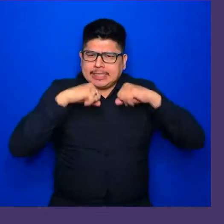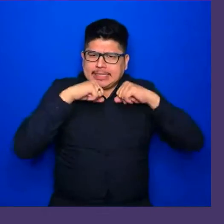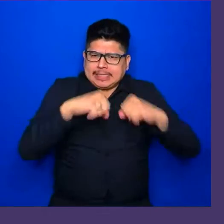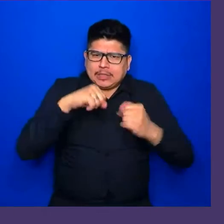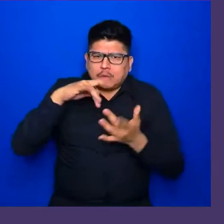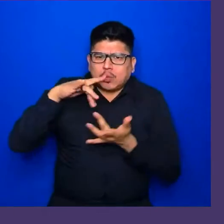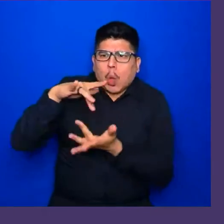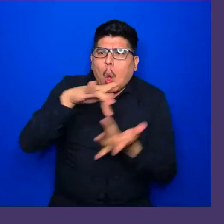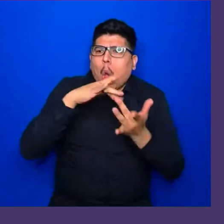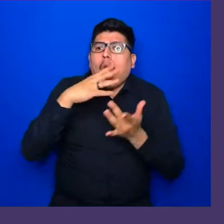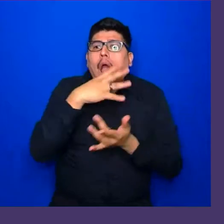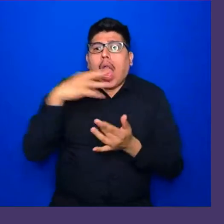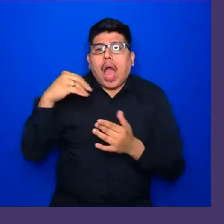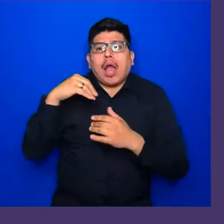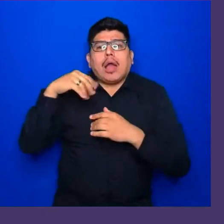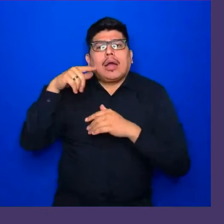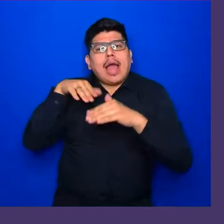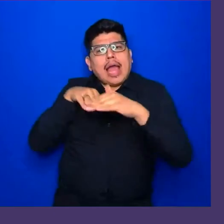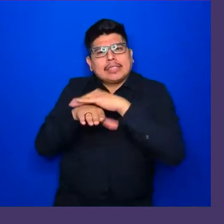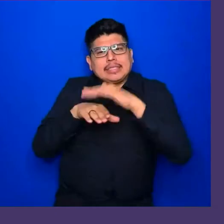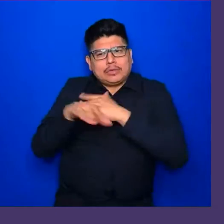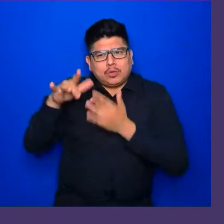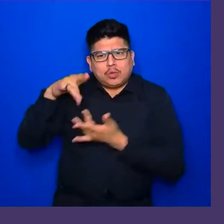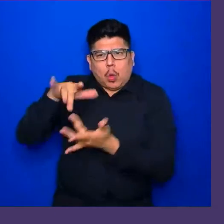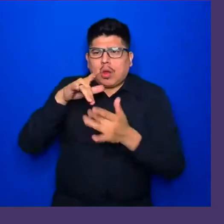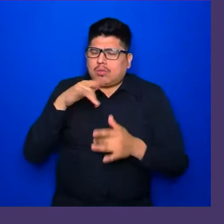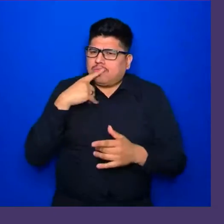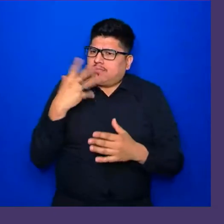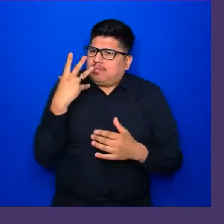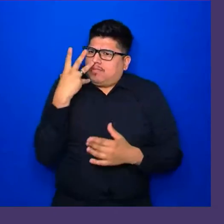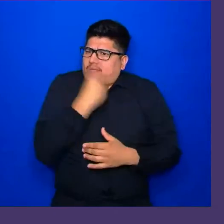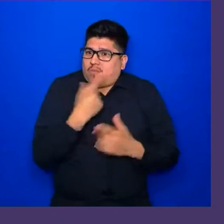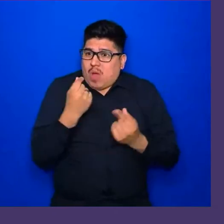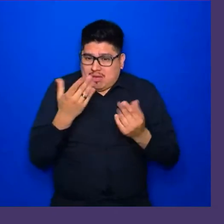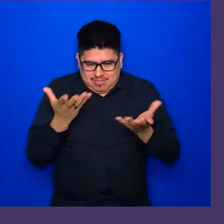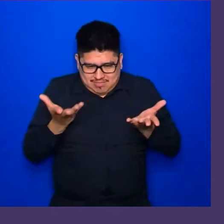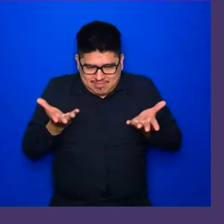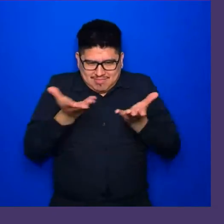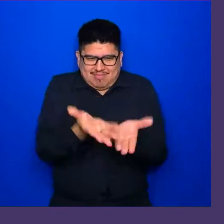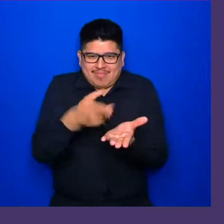bring accessibility to tourism, it actually impacts the entire country as a society because